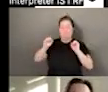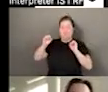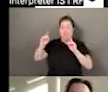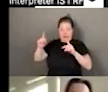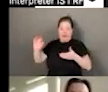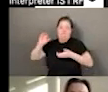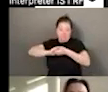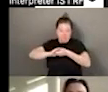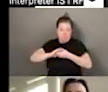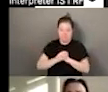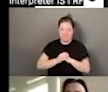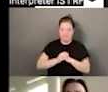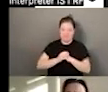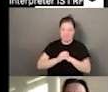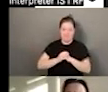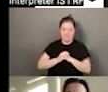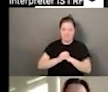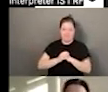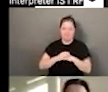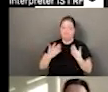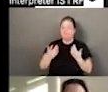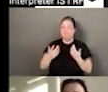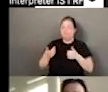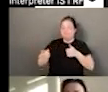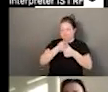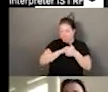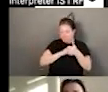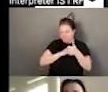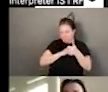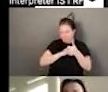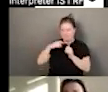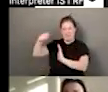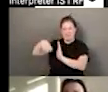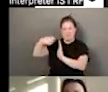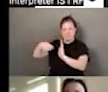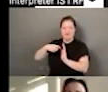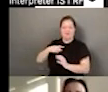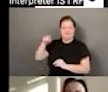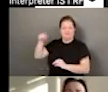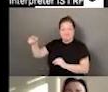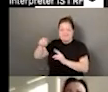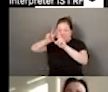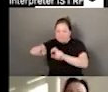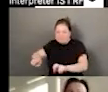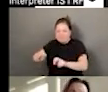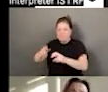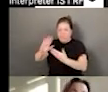So we want the project to solve a real tangible problem. There are quite a few research projects